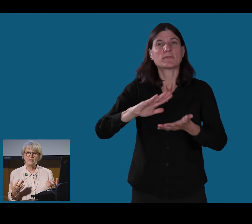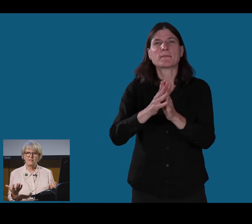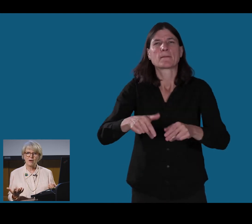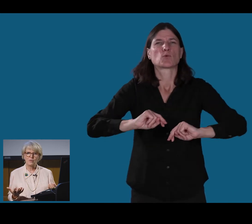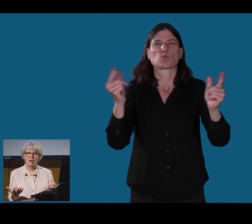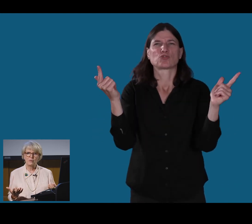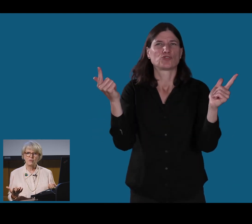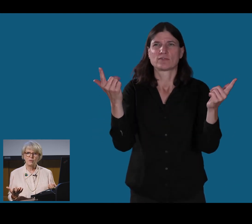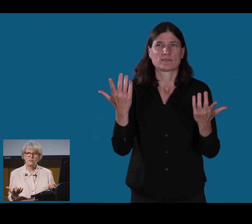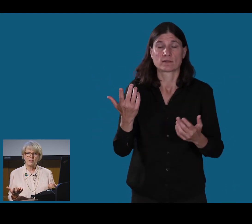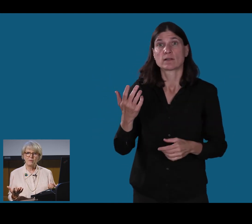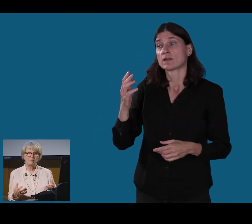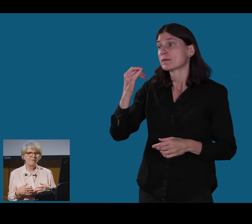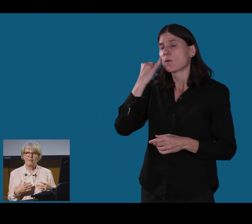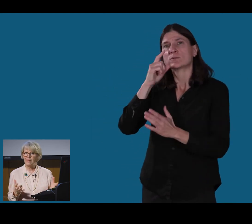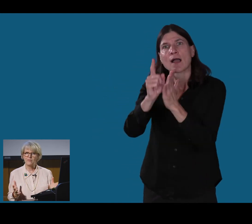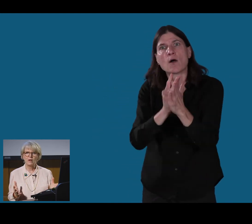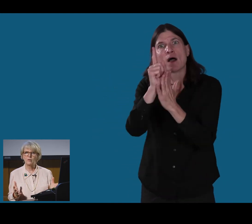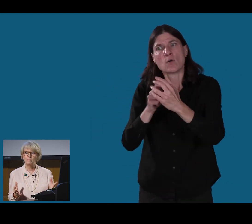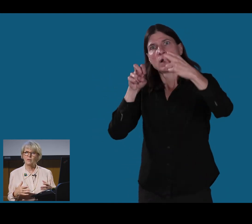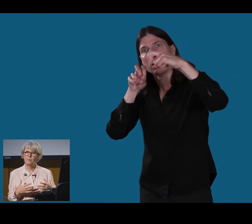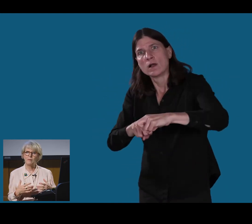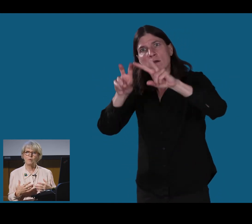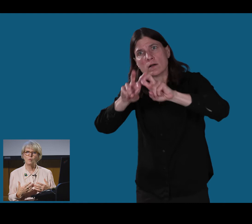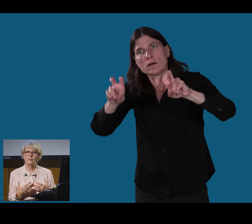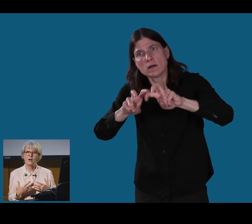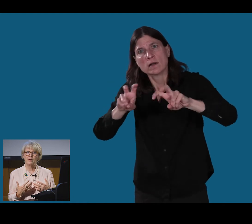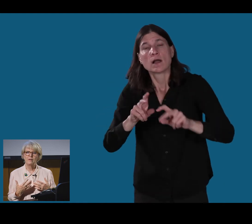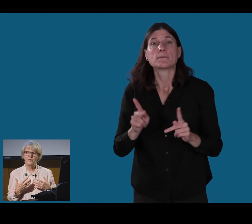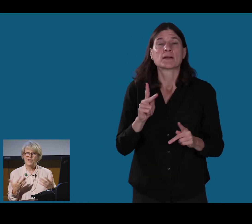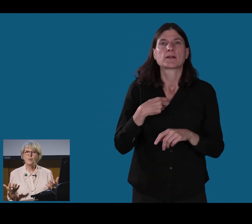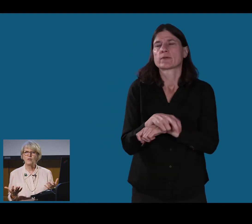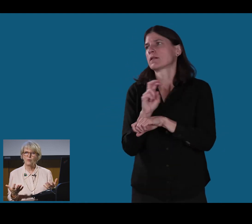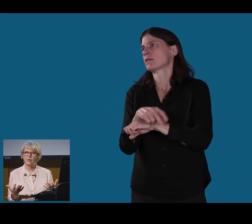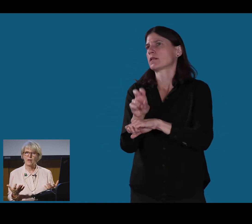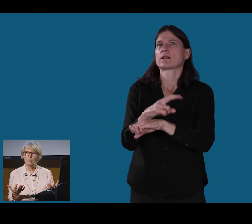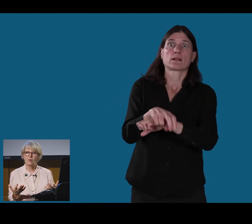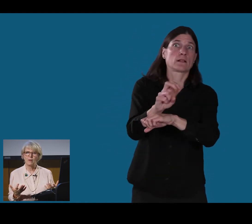If it takes hours and hours to do an assessment, that's not good because people will not stick with you for that whole time.